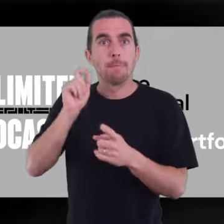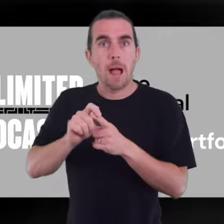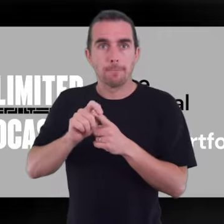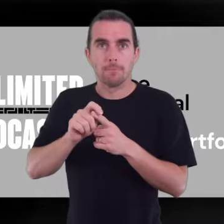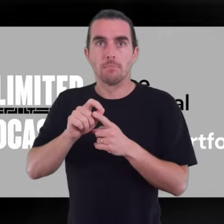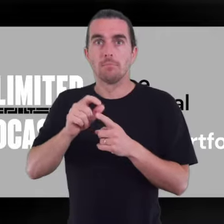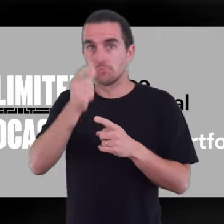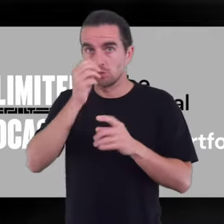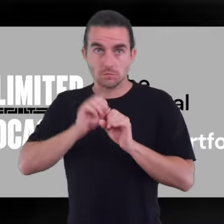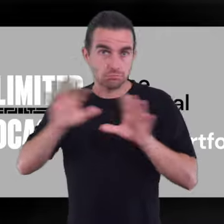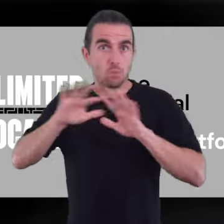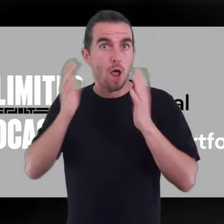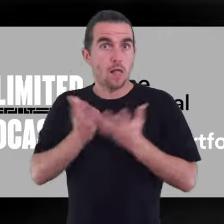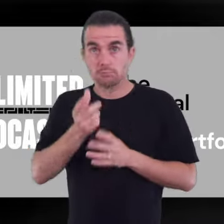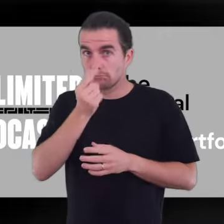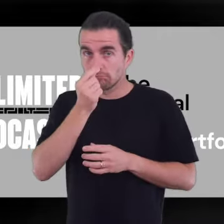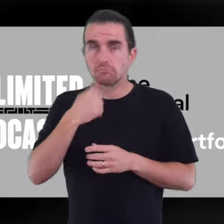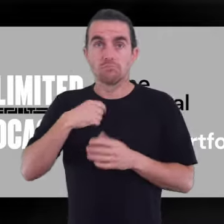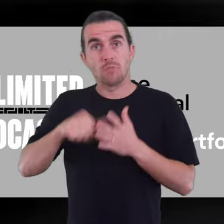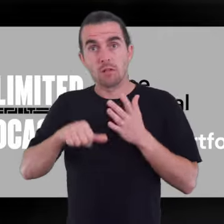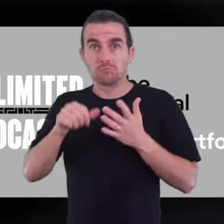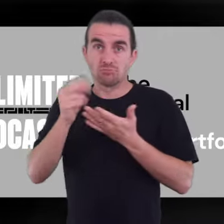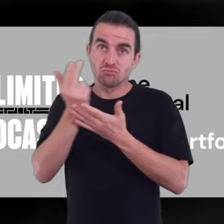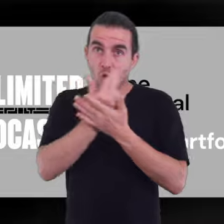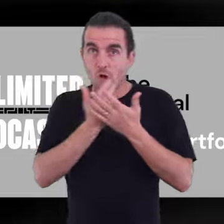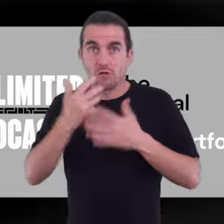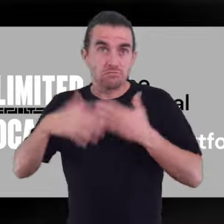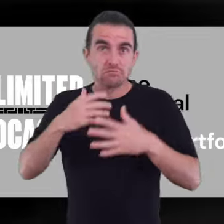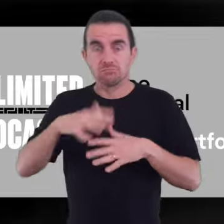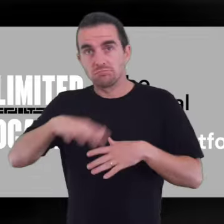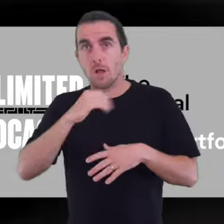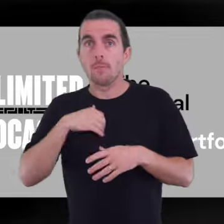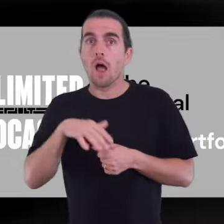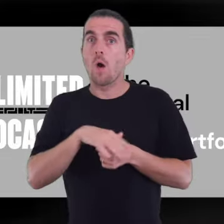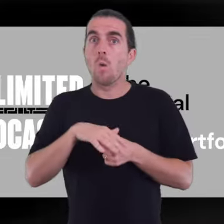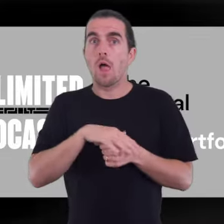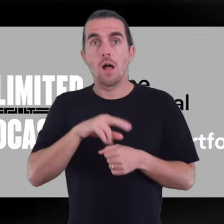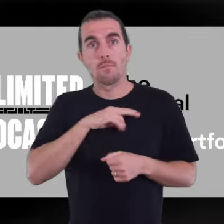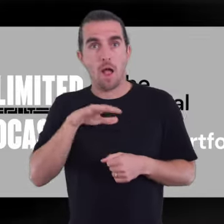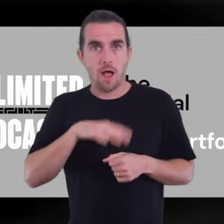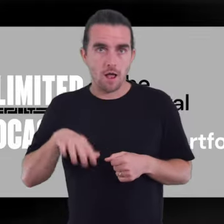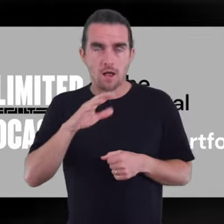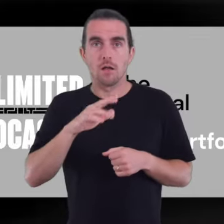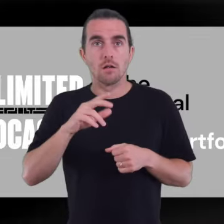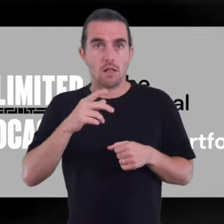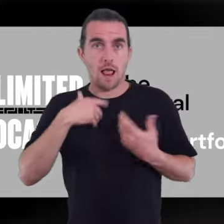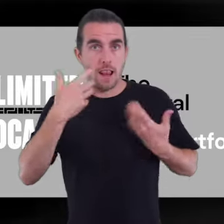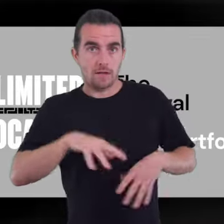could actually start to span the world. And I can start drawing something in my local park, that trails off, and then someone else could pick